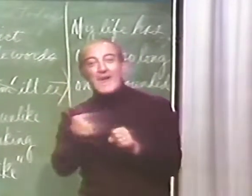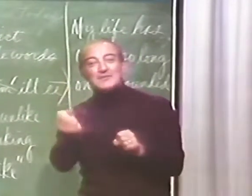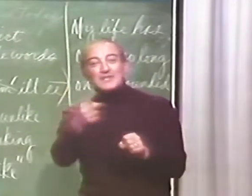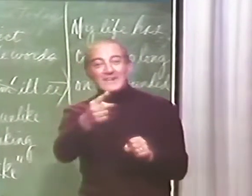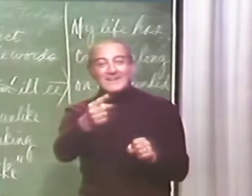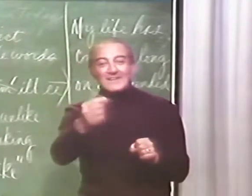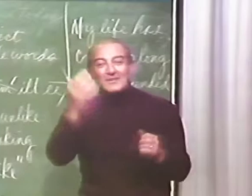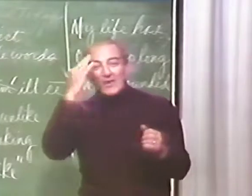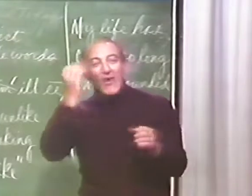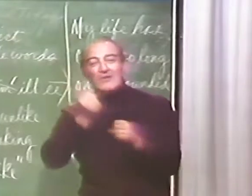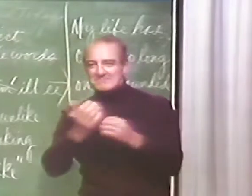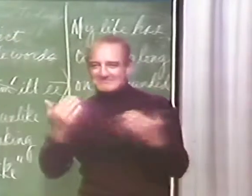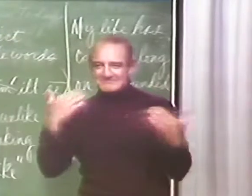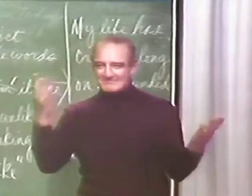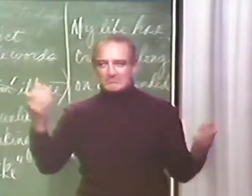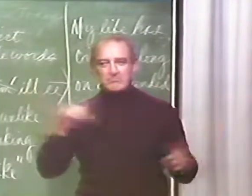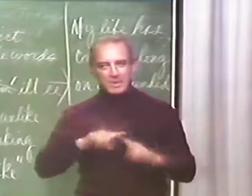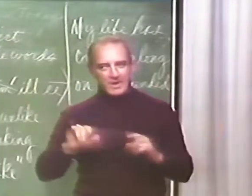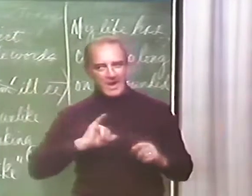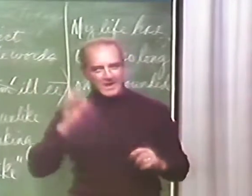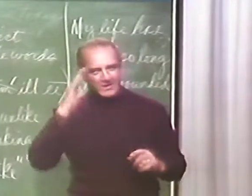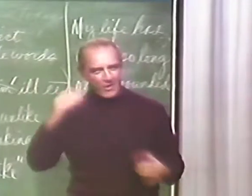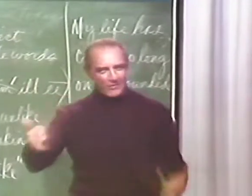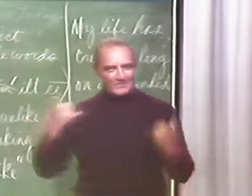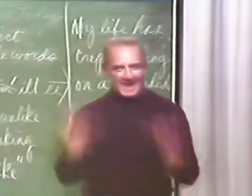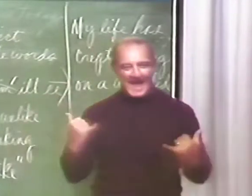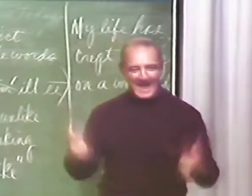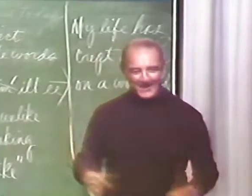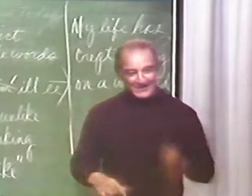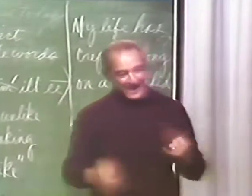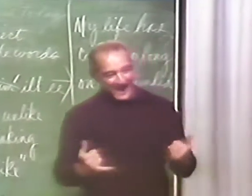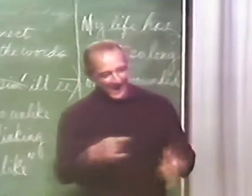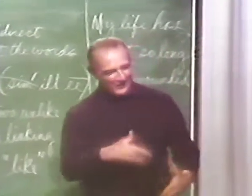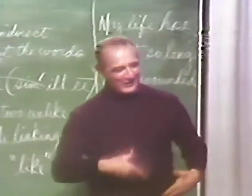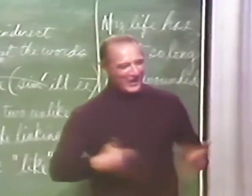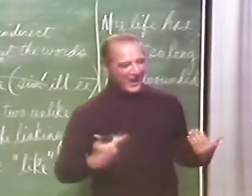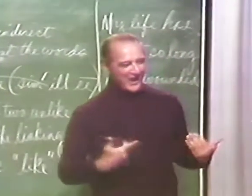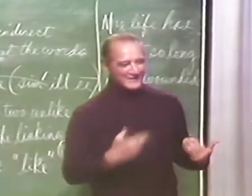DO YOU KNOW TOMORROW? YOU KNOW NEXT YEAR?